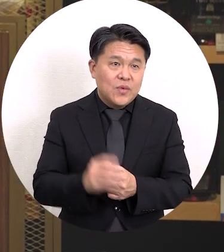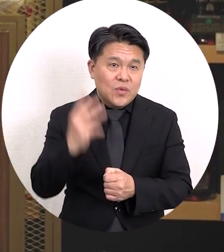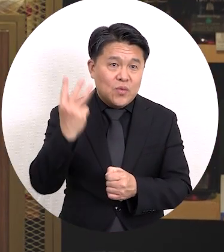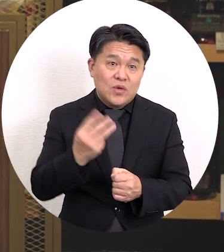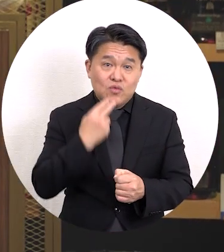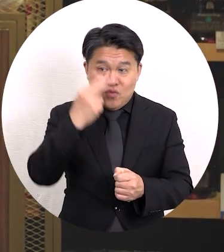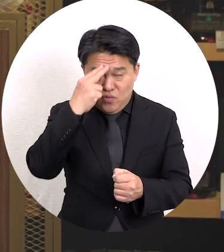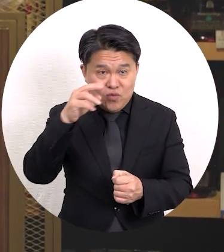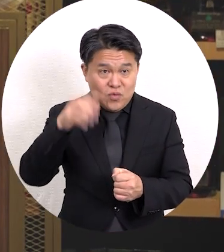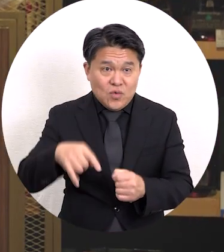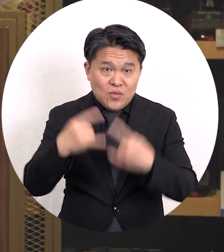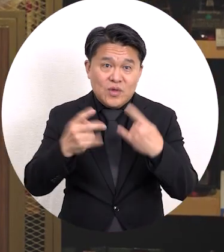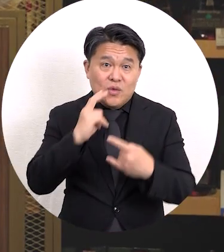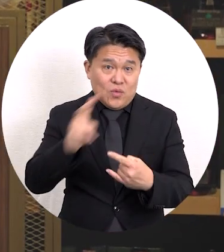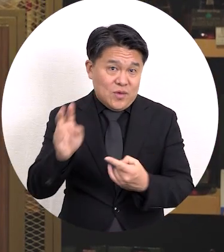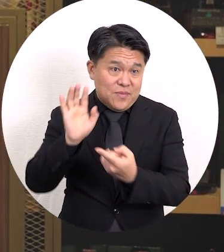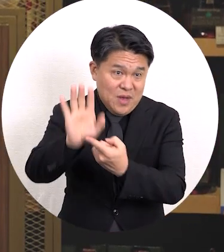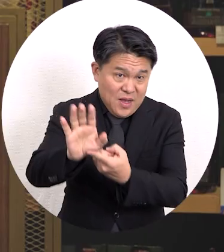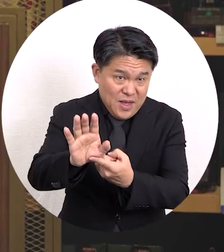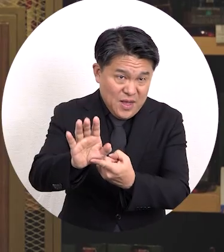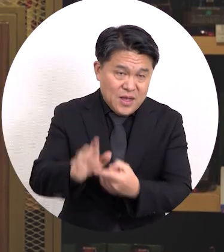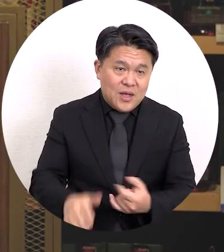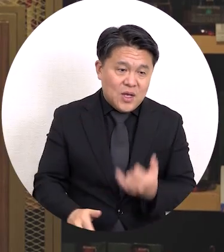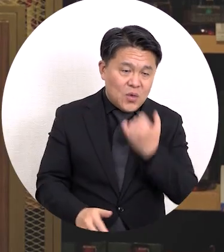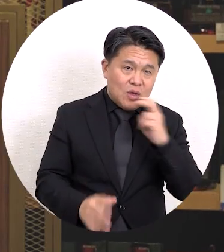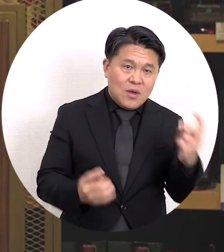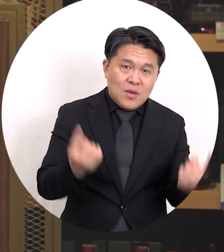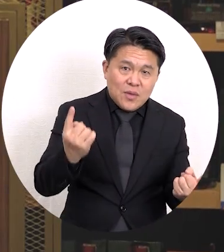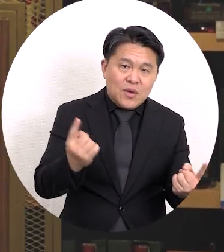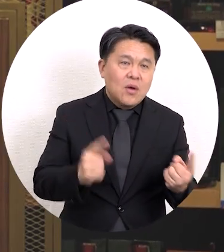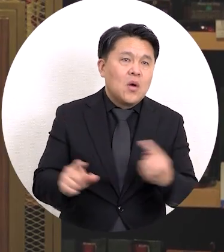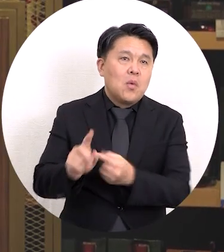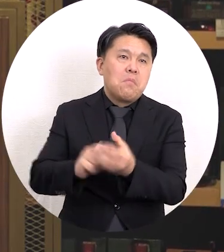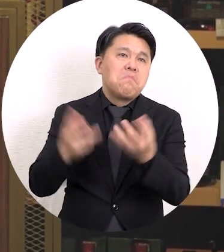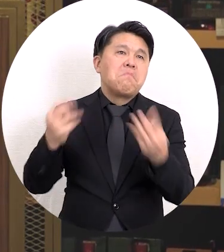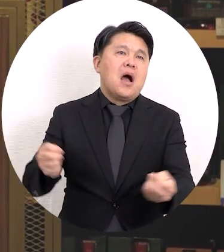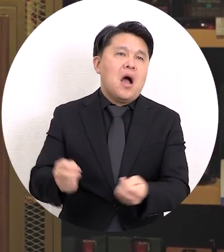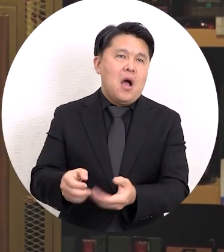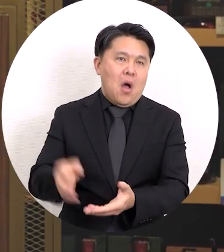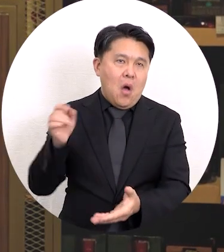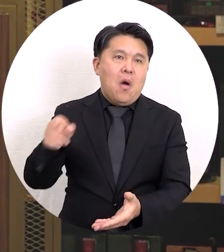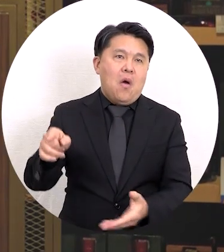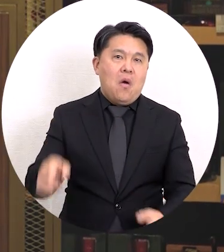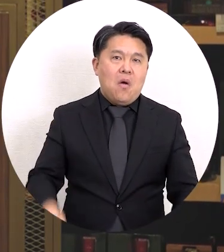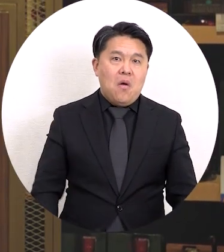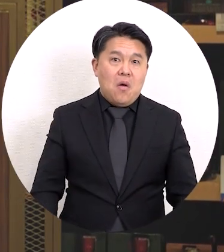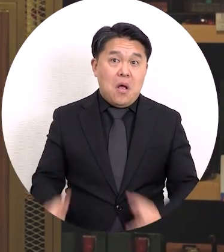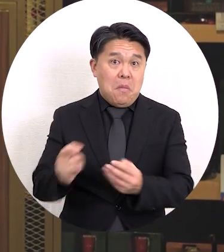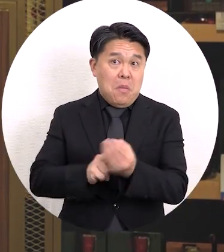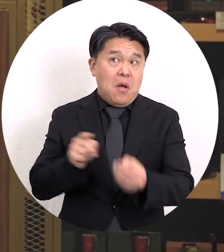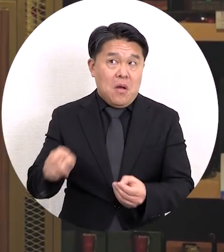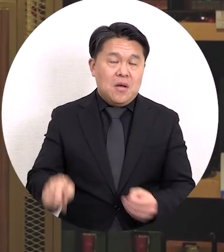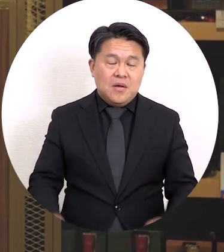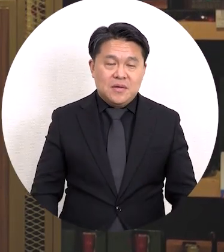where they played French music The sales of wine increased more